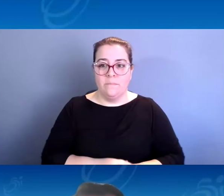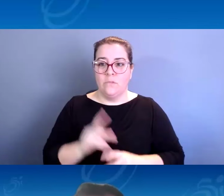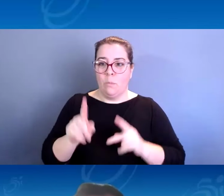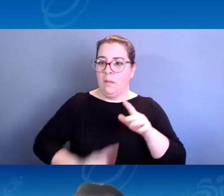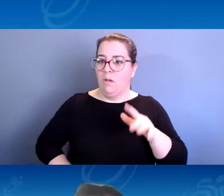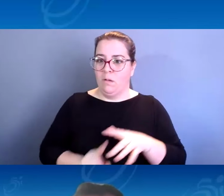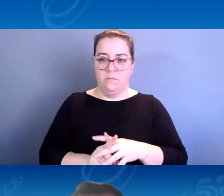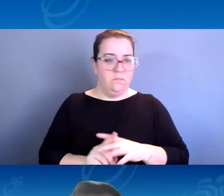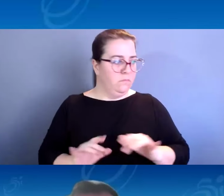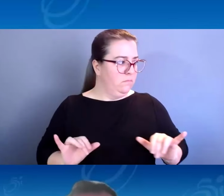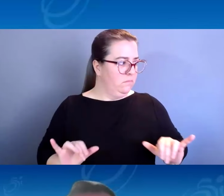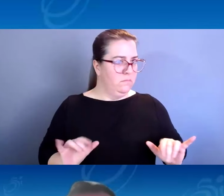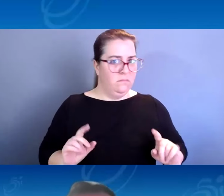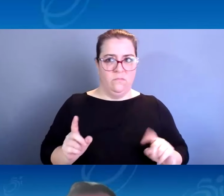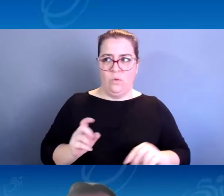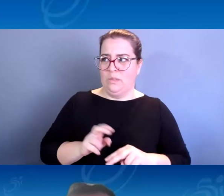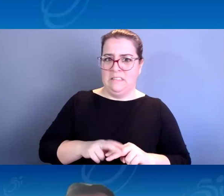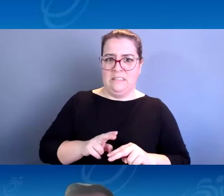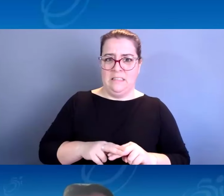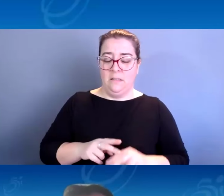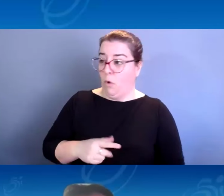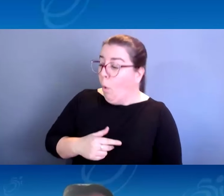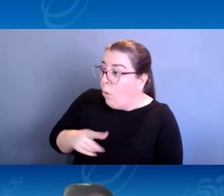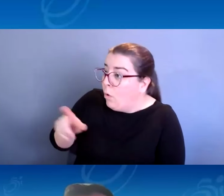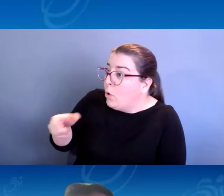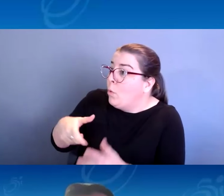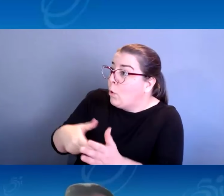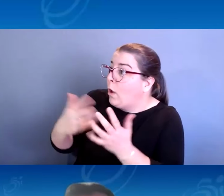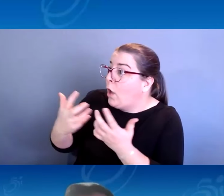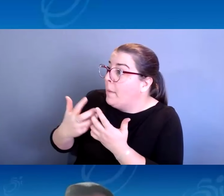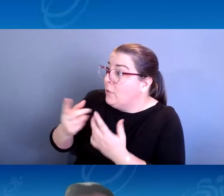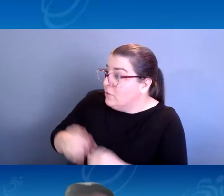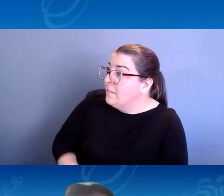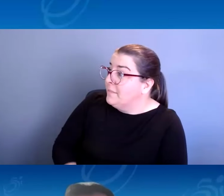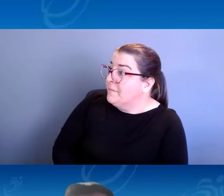And so it's not gotten to that point where that's not normal,